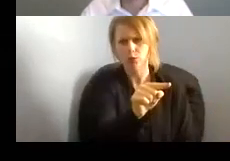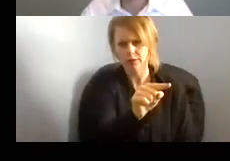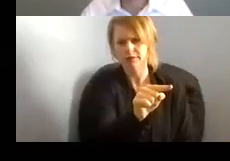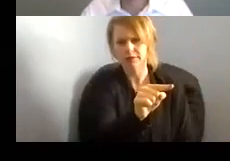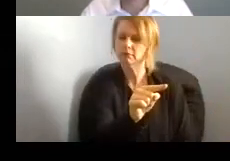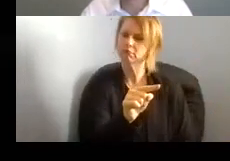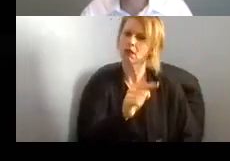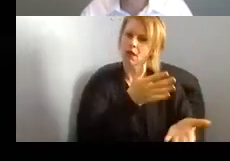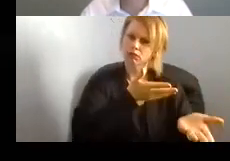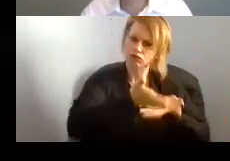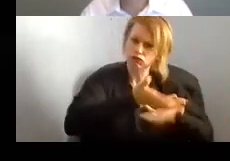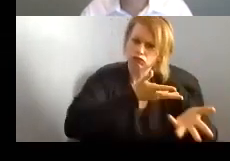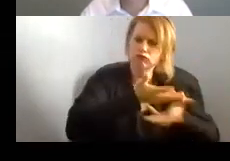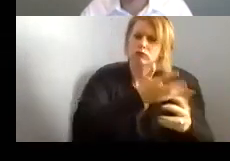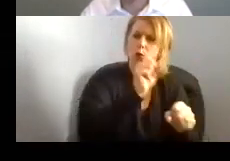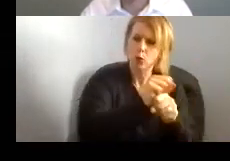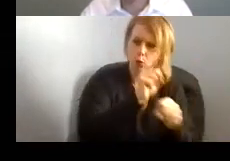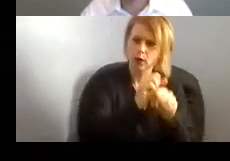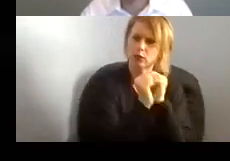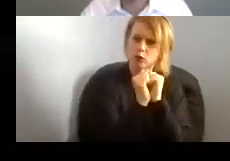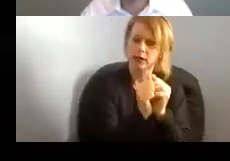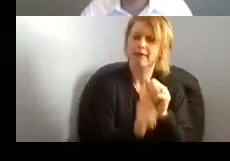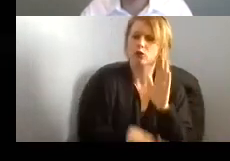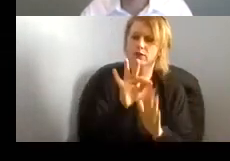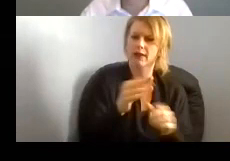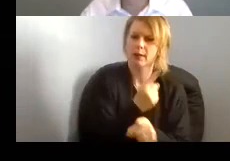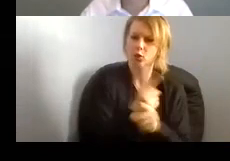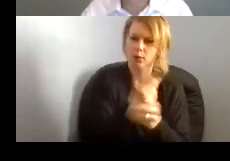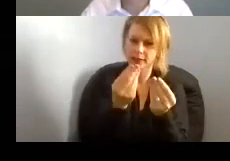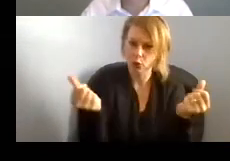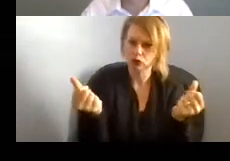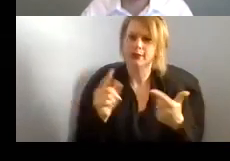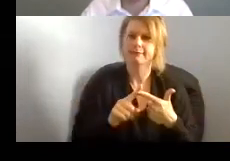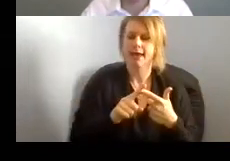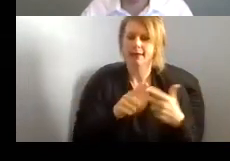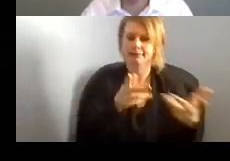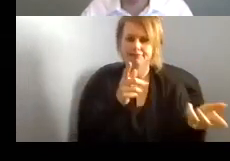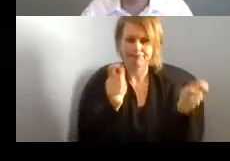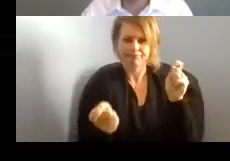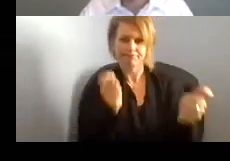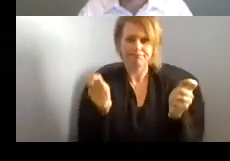find solutions and compromises when realities require modification in cultural practices.